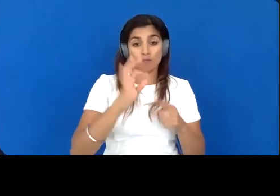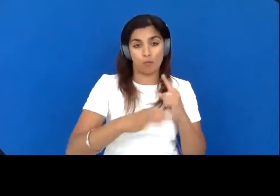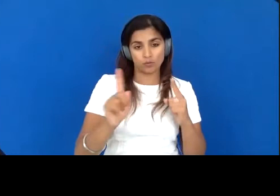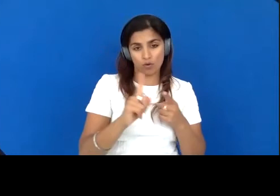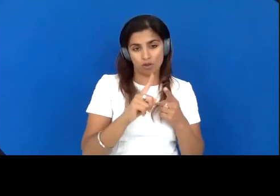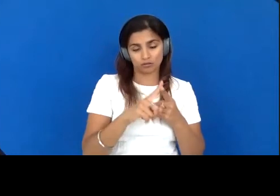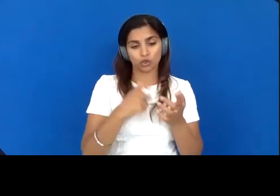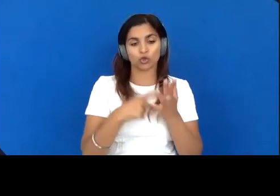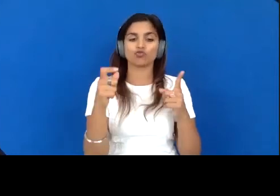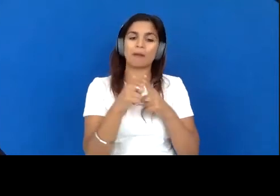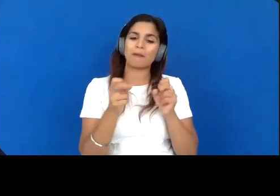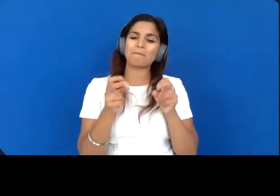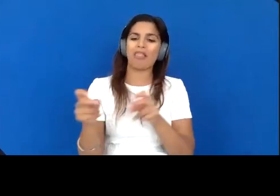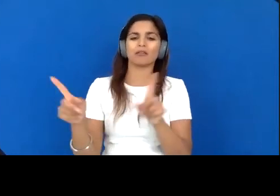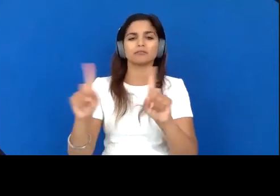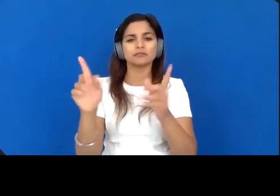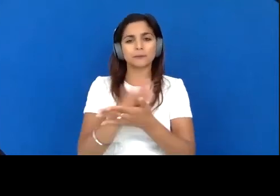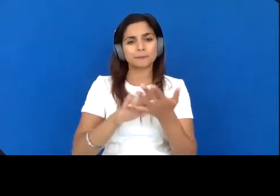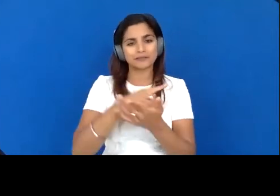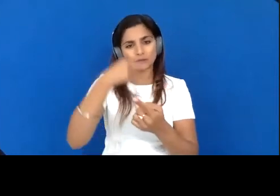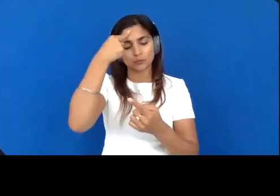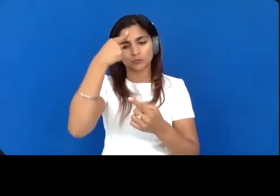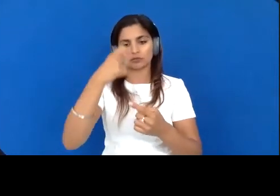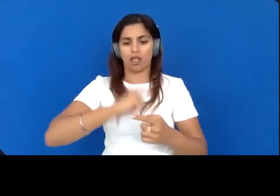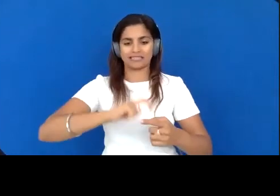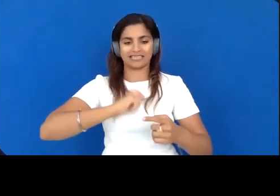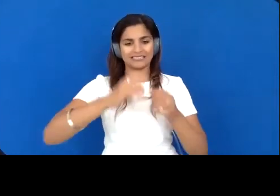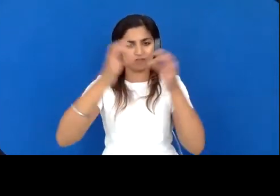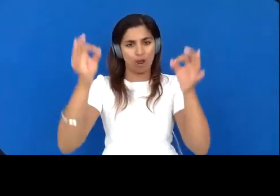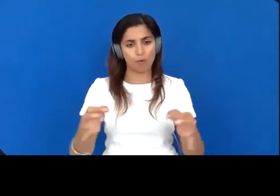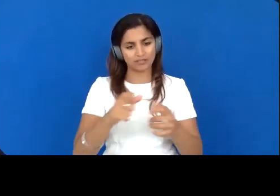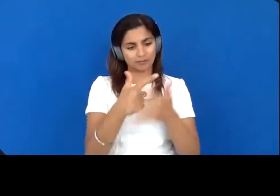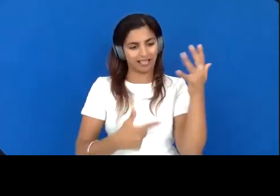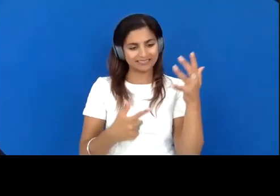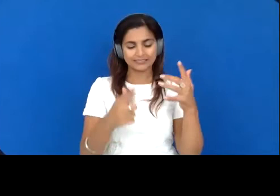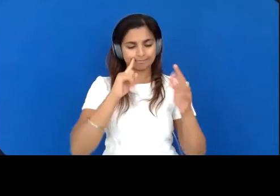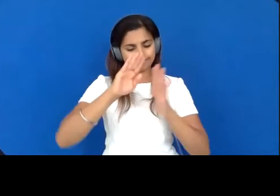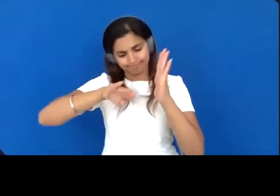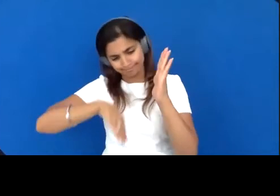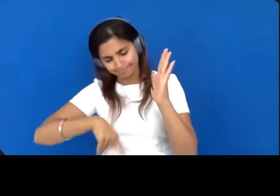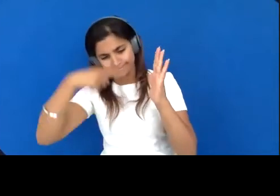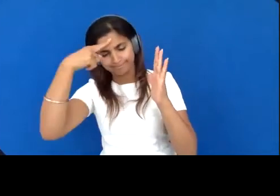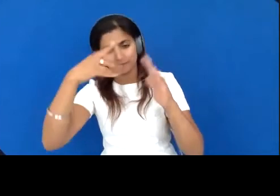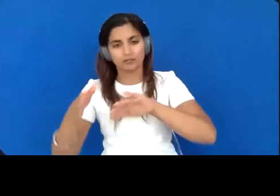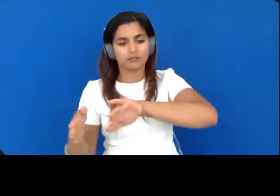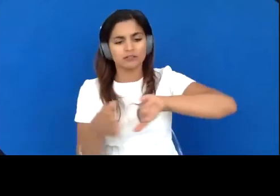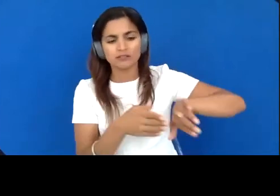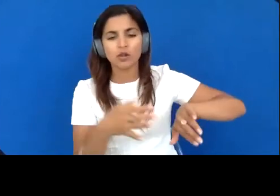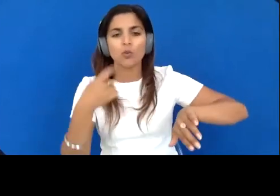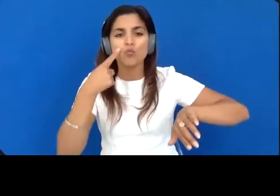identitarian frameworks of disability and moving past the white Western framework of disability rights while retaining the fields commitment to a